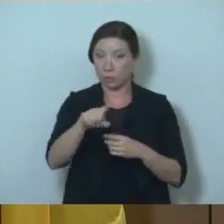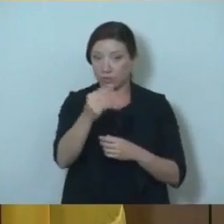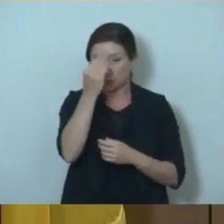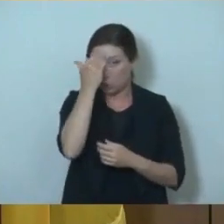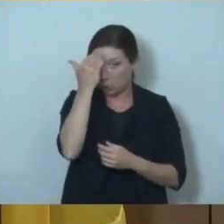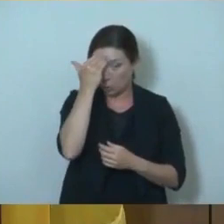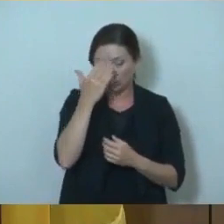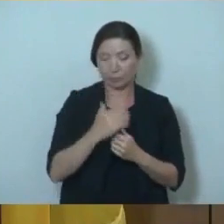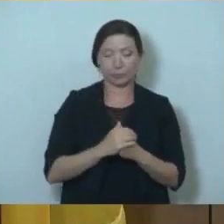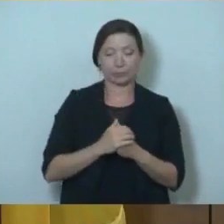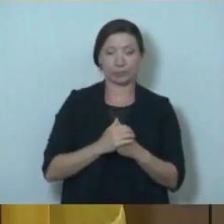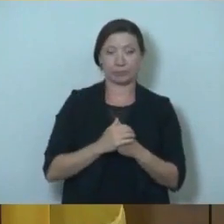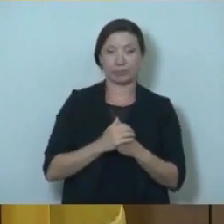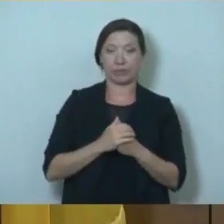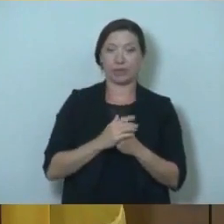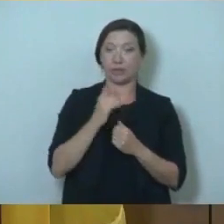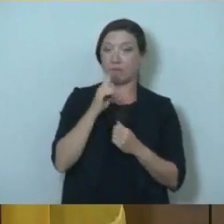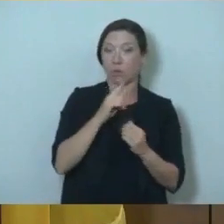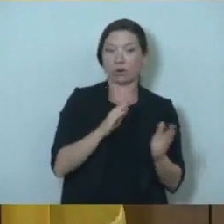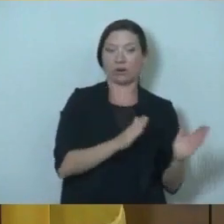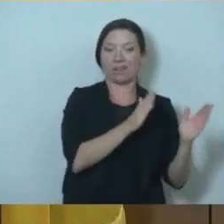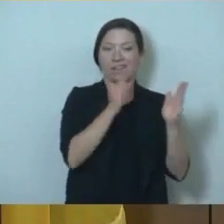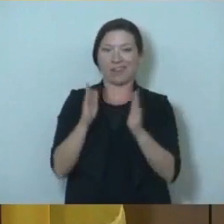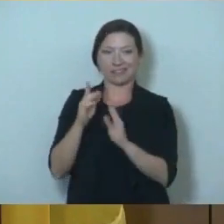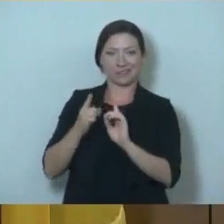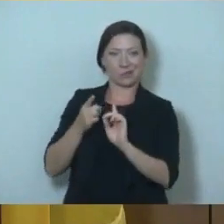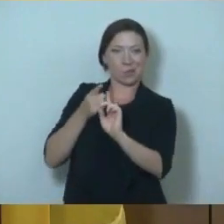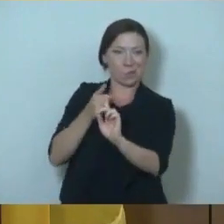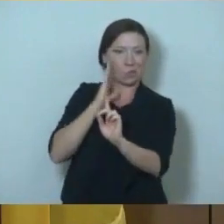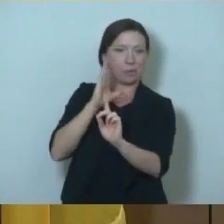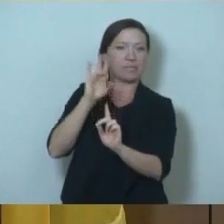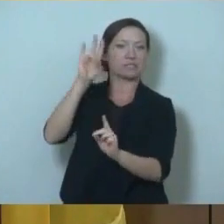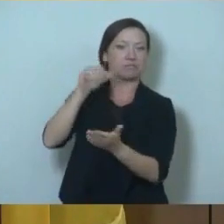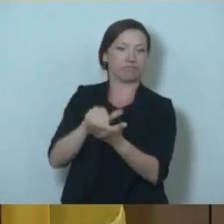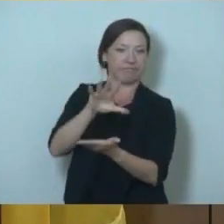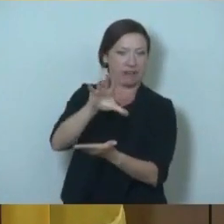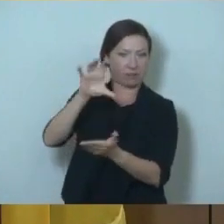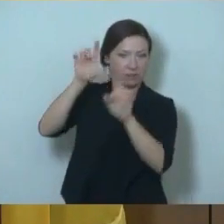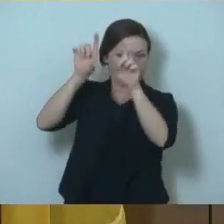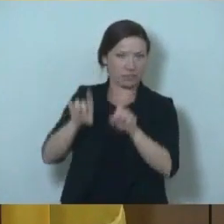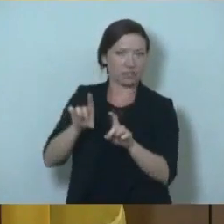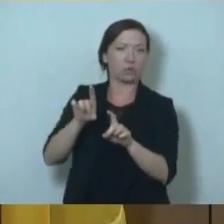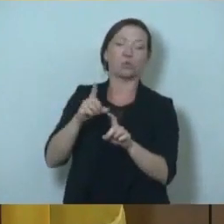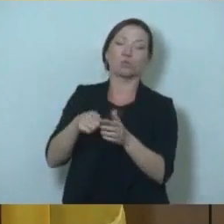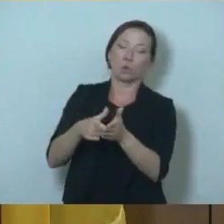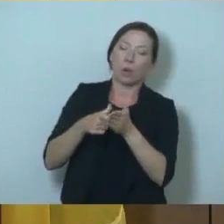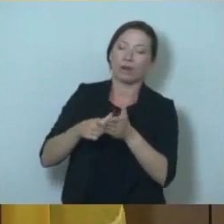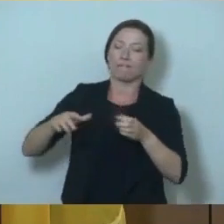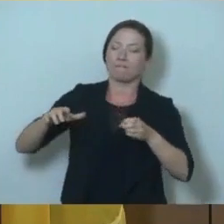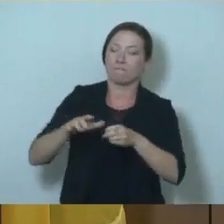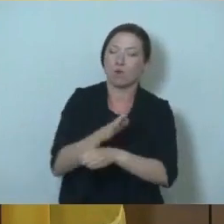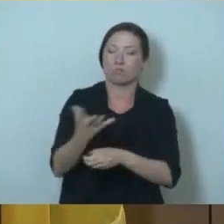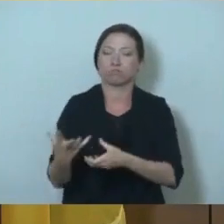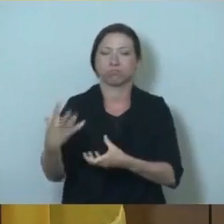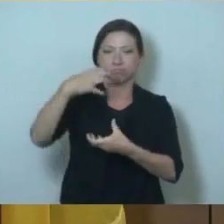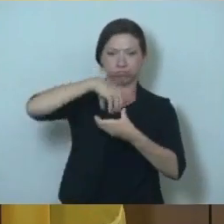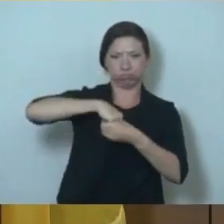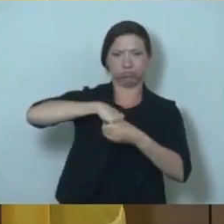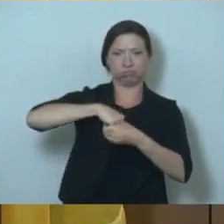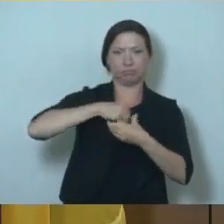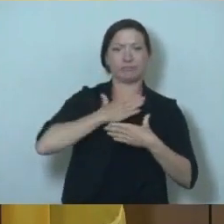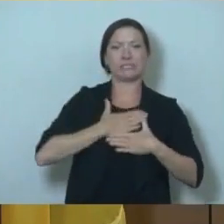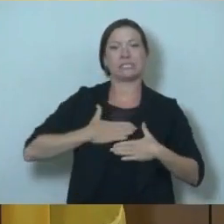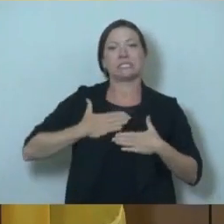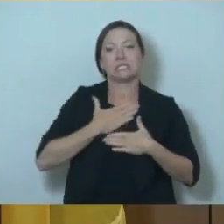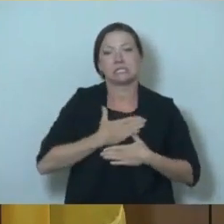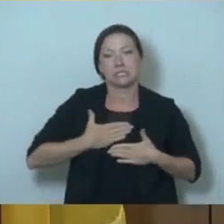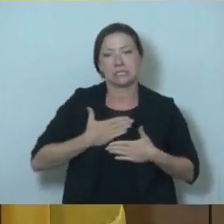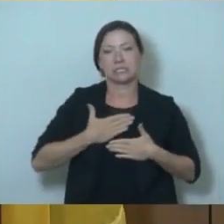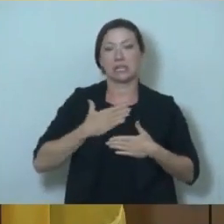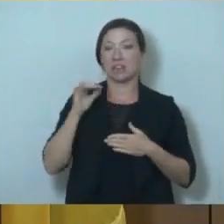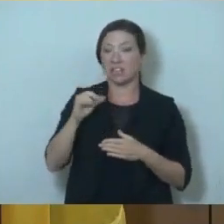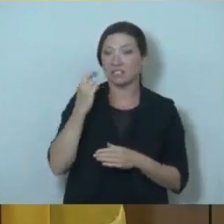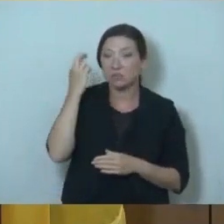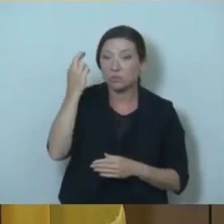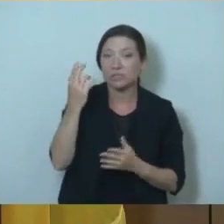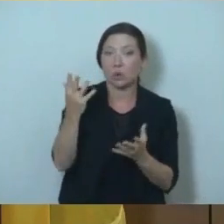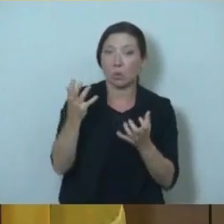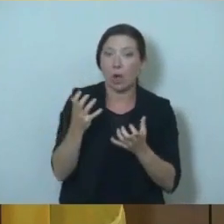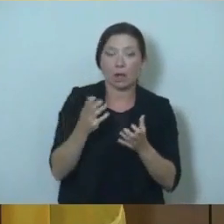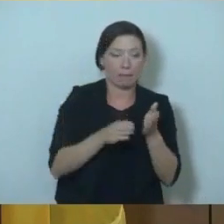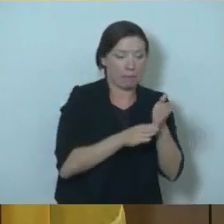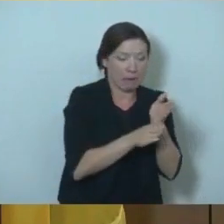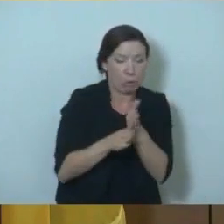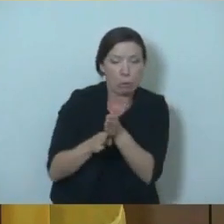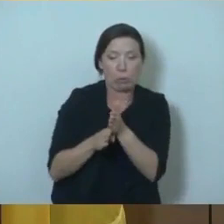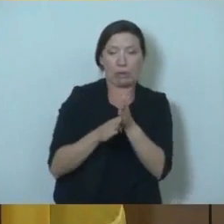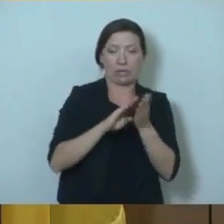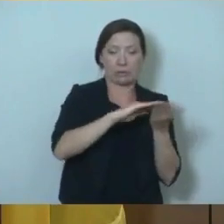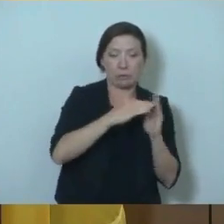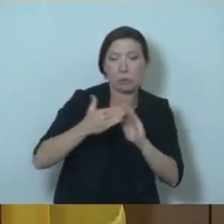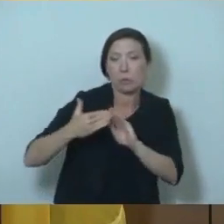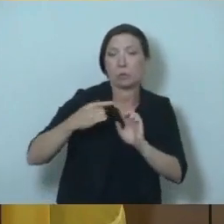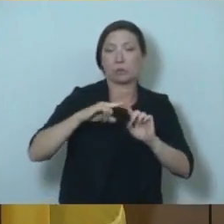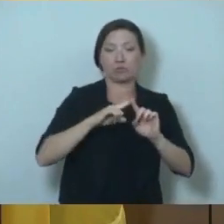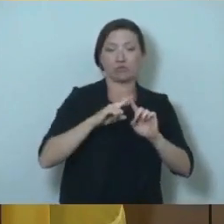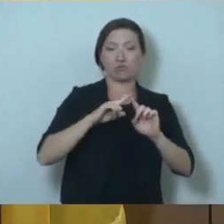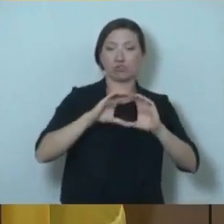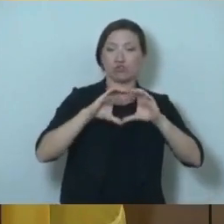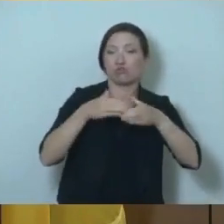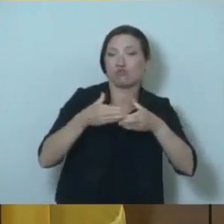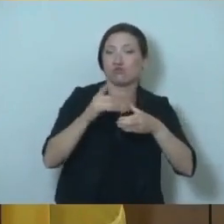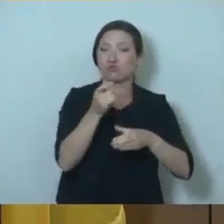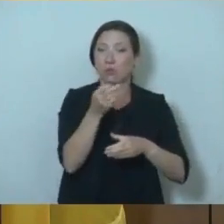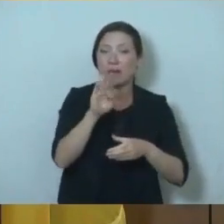IN SAYING THAT I WAN NEW MEXICANS TO KNOW THAT TO GET TO THE NEXT GOAL WHICH IS 7500 AND WE REALLY NEED THE FULL PARTICIPATION THAT IS WHY MINORITIES AND TRIBAL COME